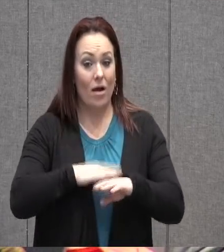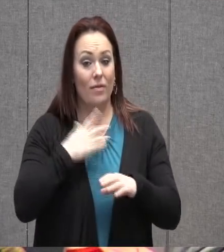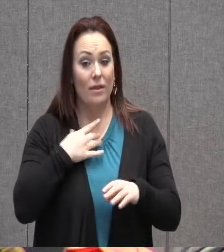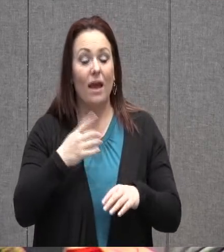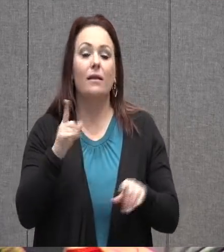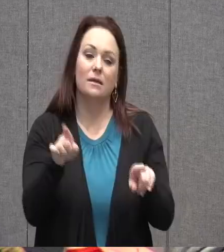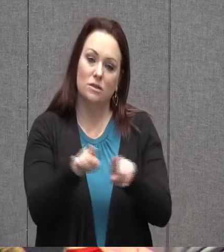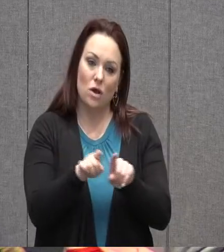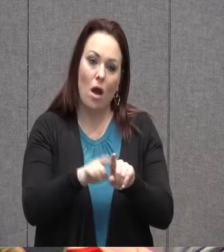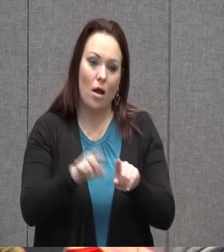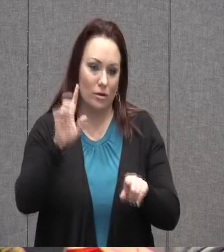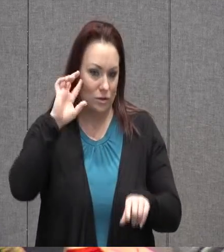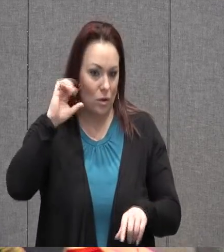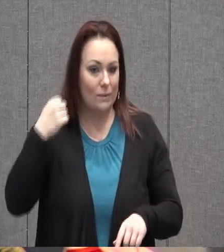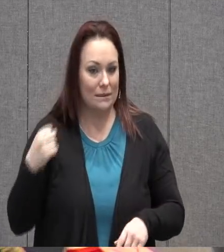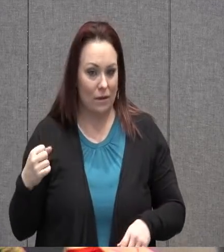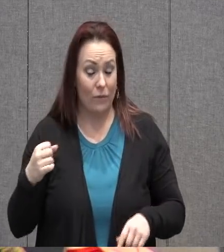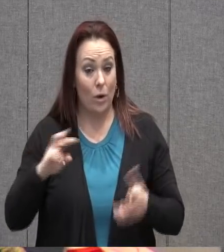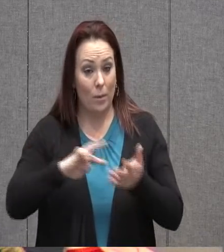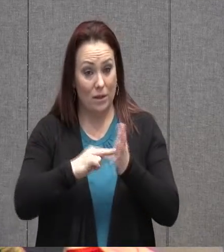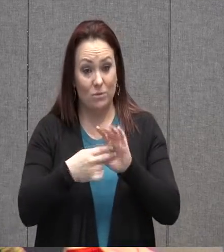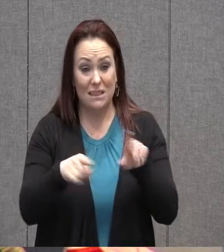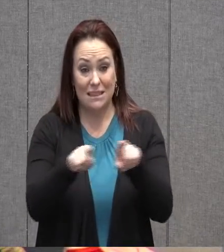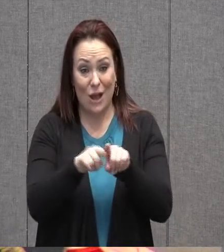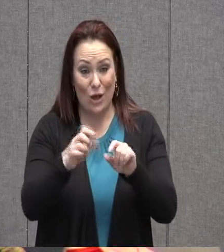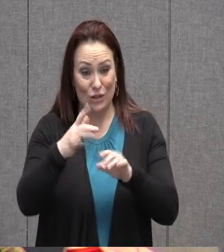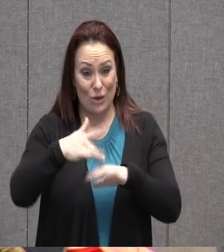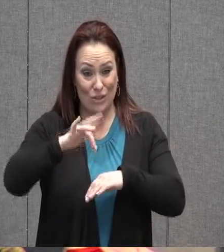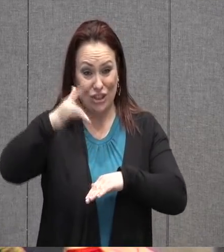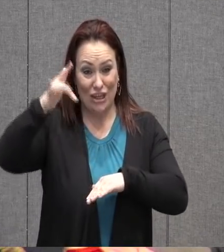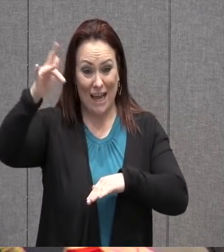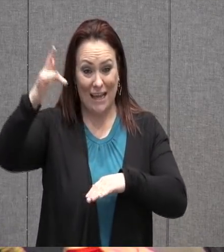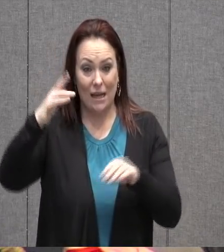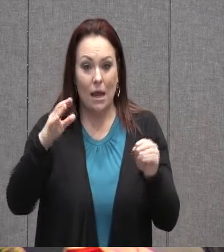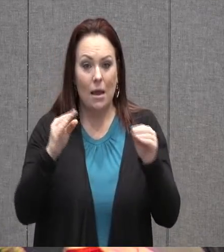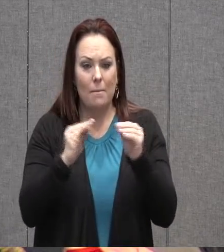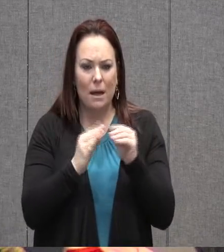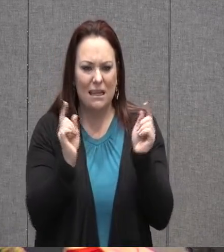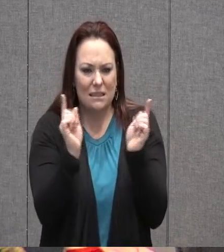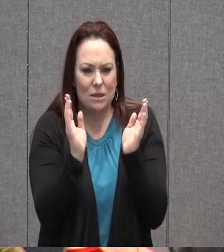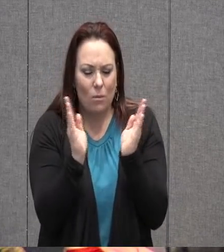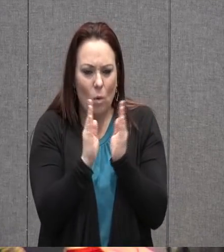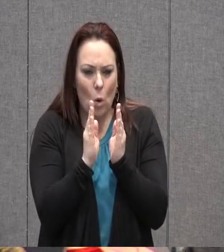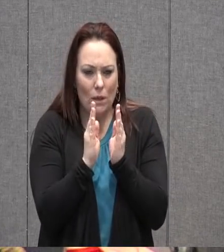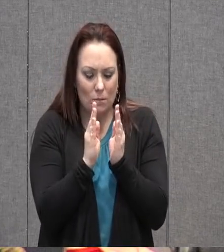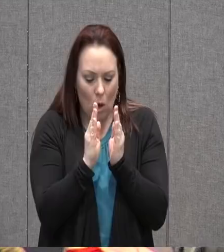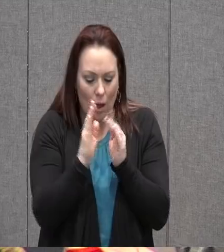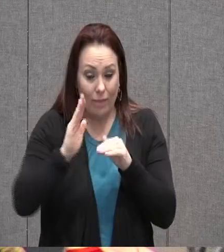so it's shiny as well. But the dime is much smaller than the nickel.